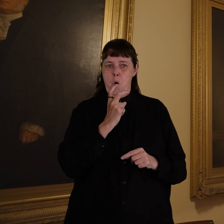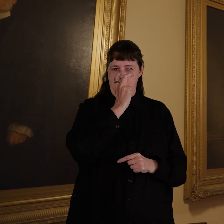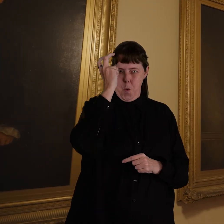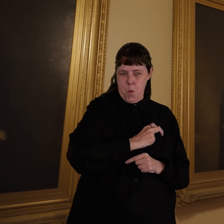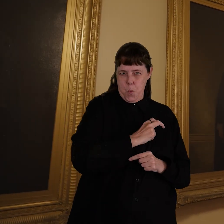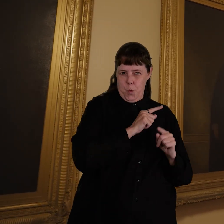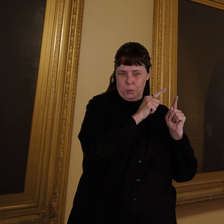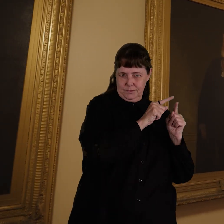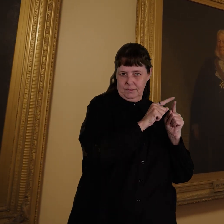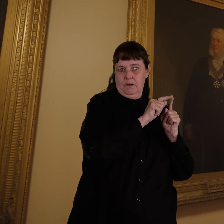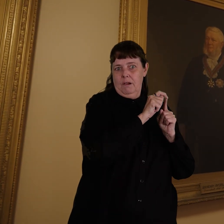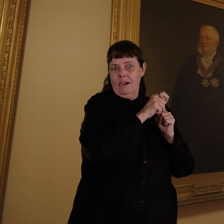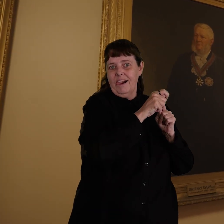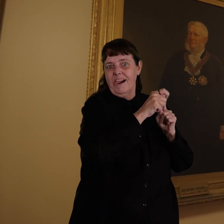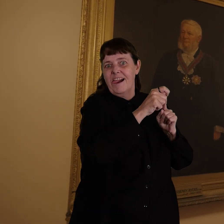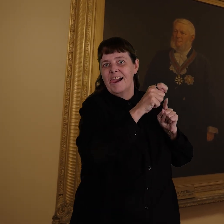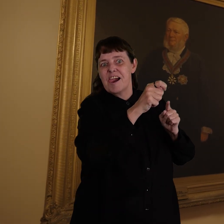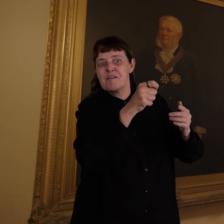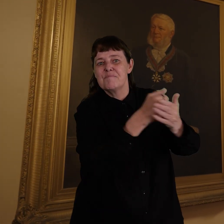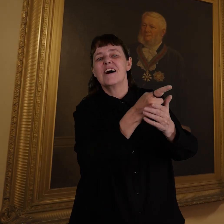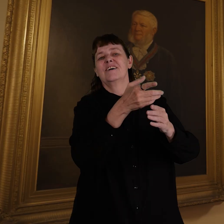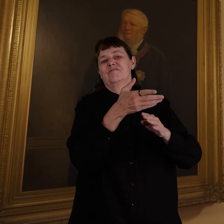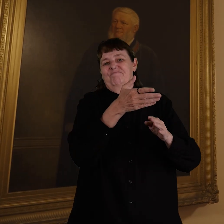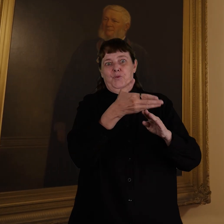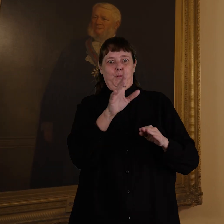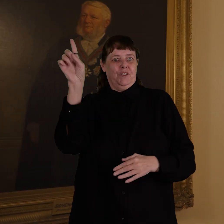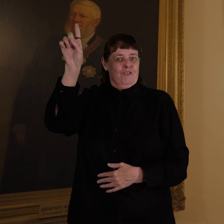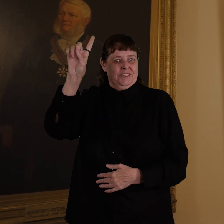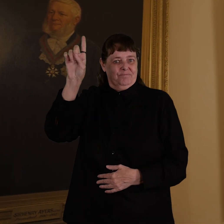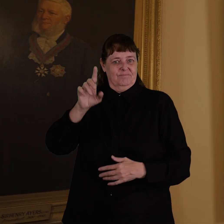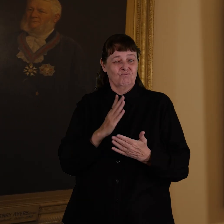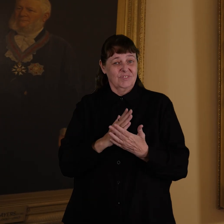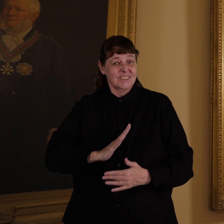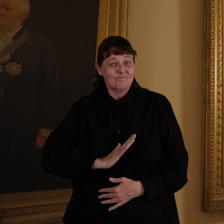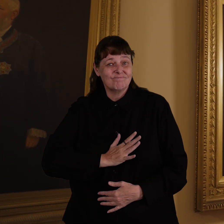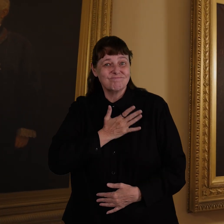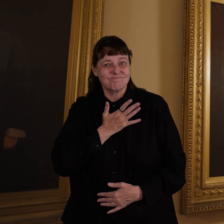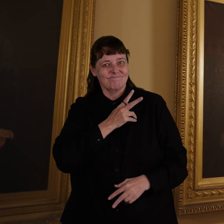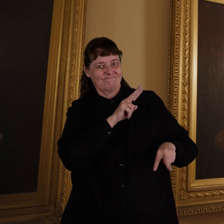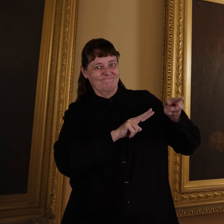then back along the other side. They are a really interesting exploration in portrait artistry,